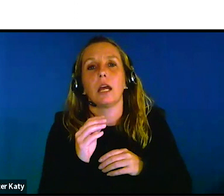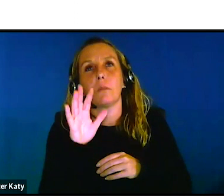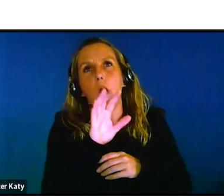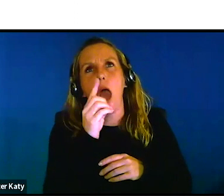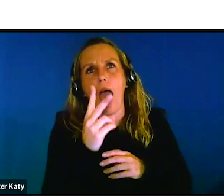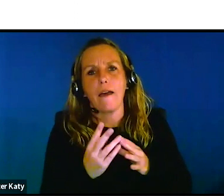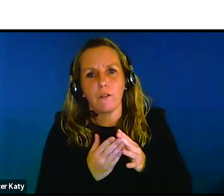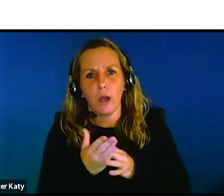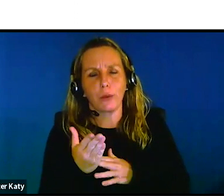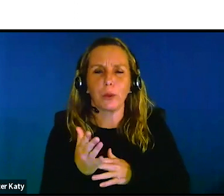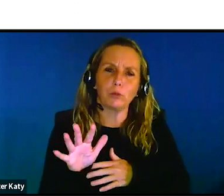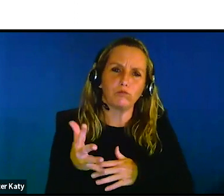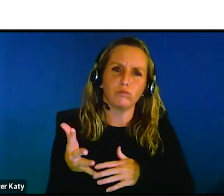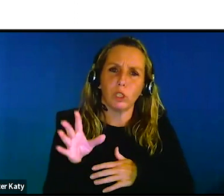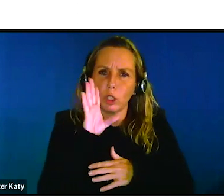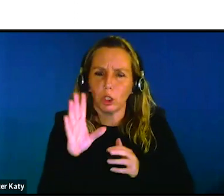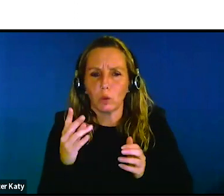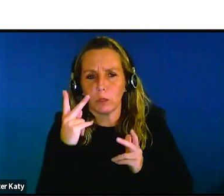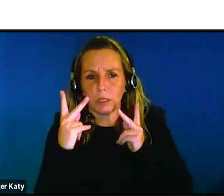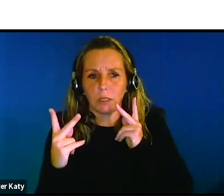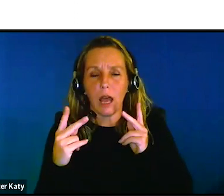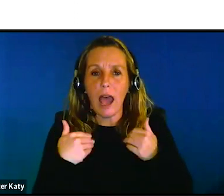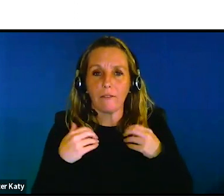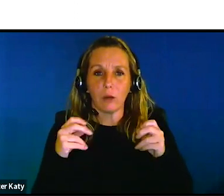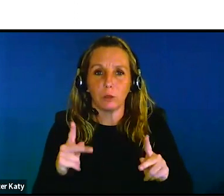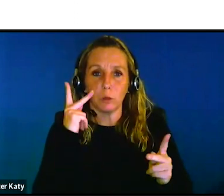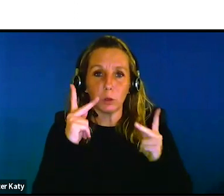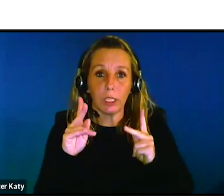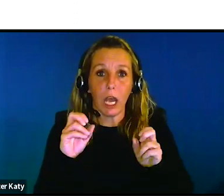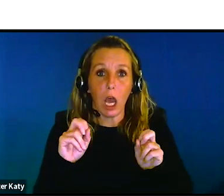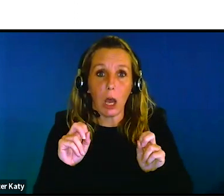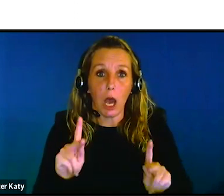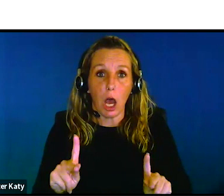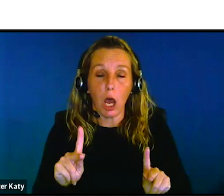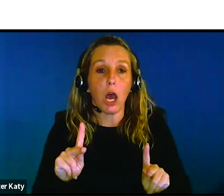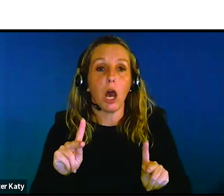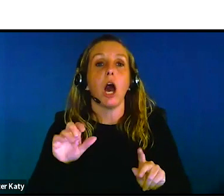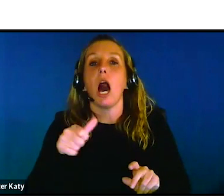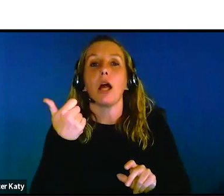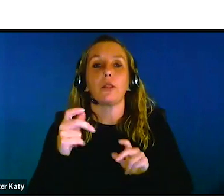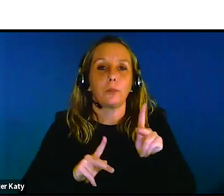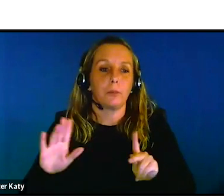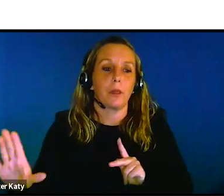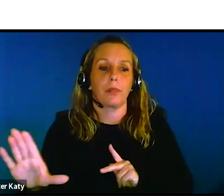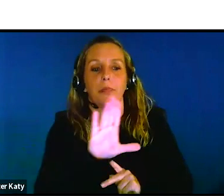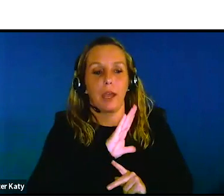you'll get the opportunity to start seeing the thoughts of others and it will ask you to give start to those thoughts.